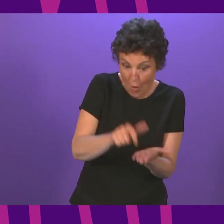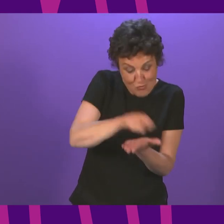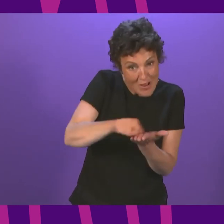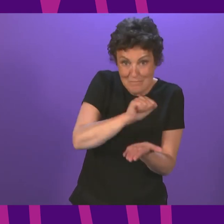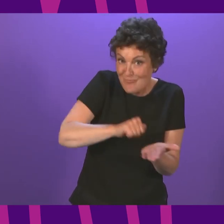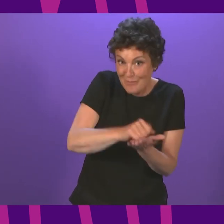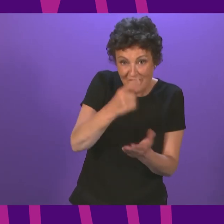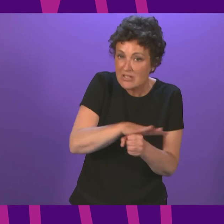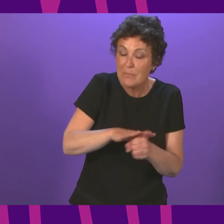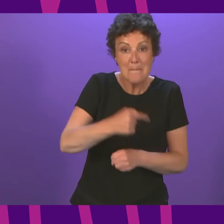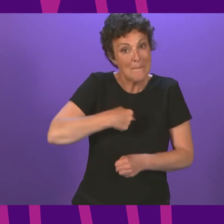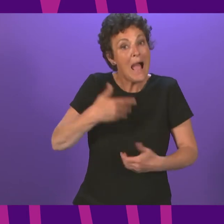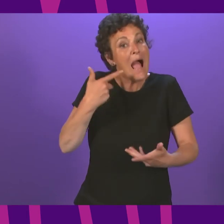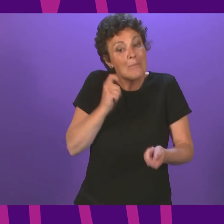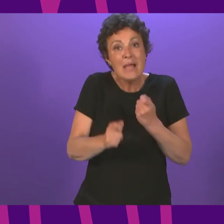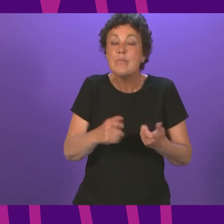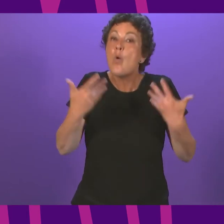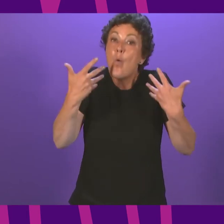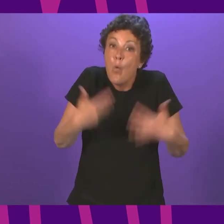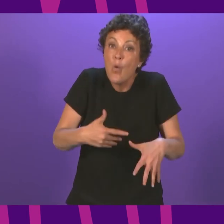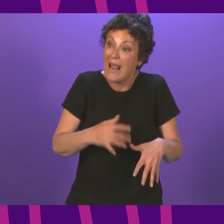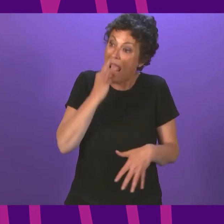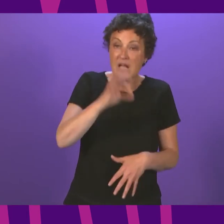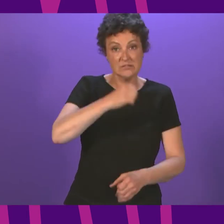All that I was trying to do with amendment 12 was to ask the Government to consider whether